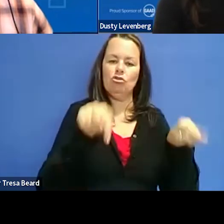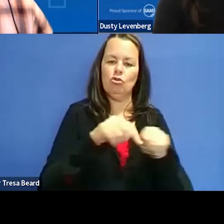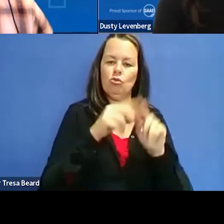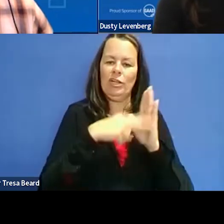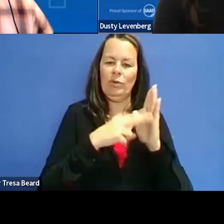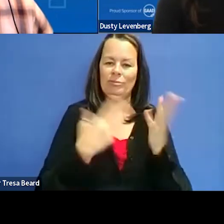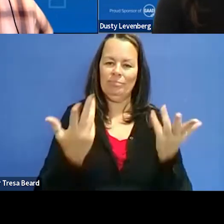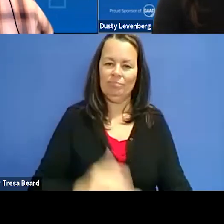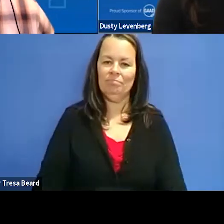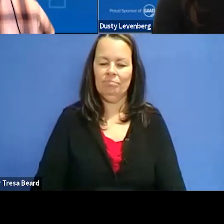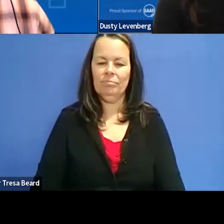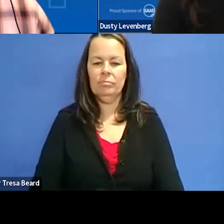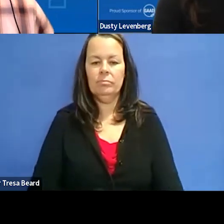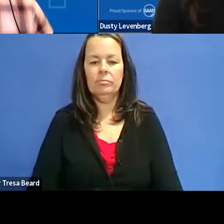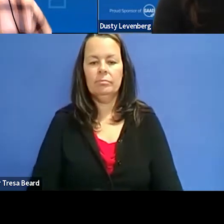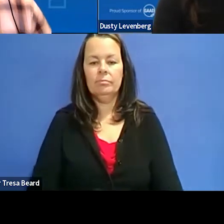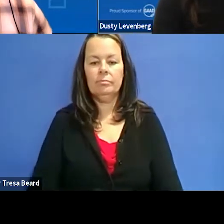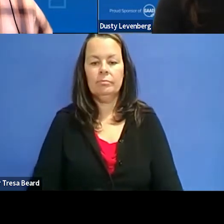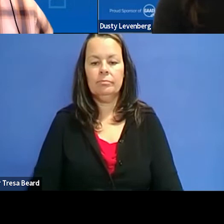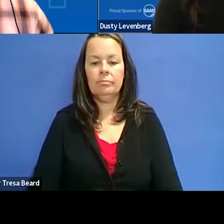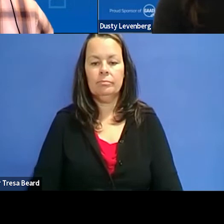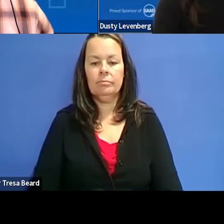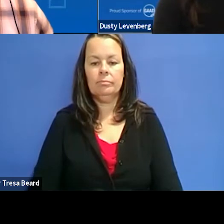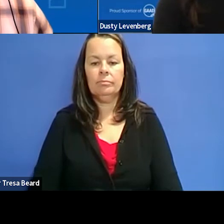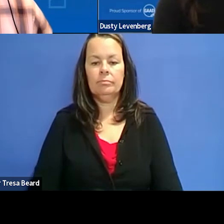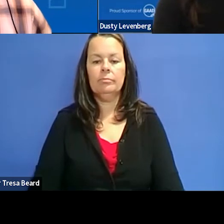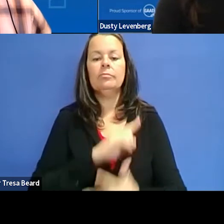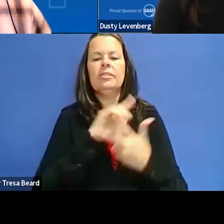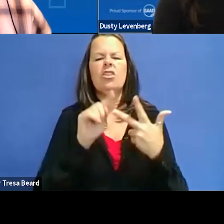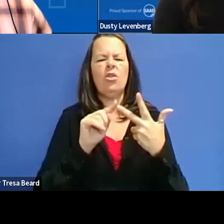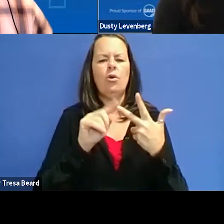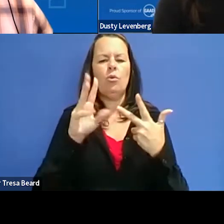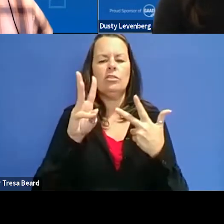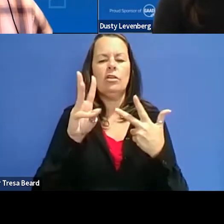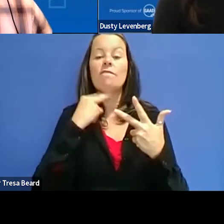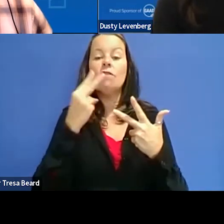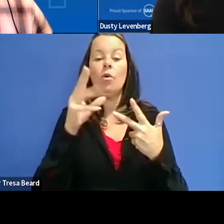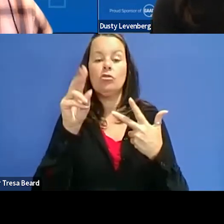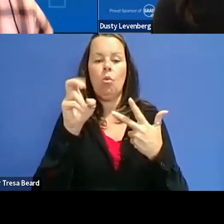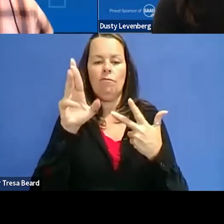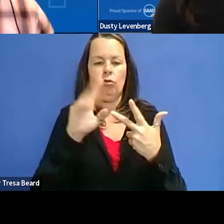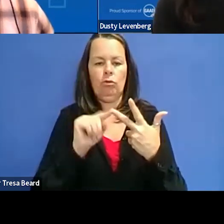Joe Devon: We also did automated testing with the ax plug-in as well as the checkpoints, right?